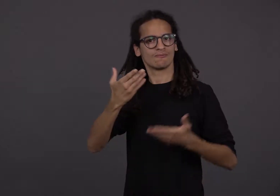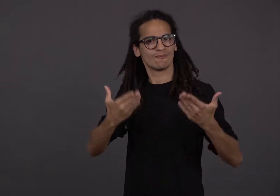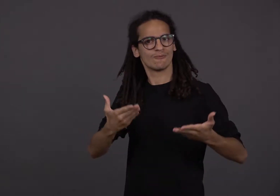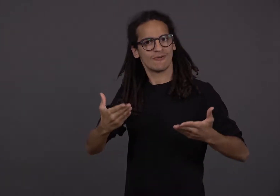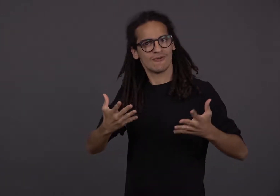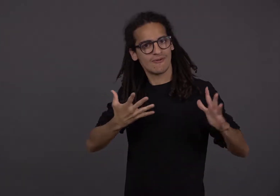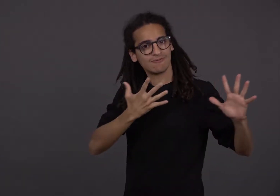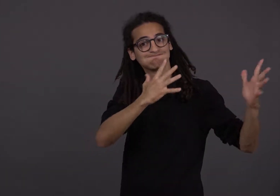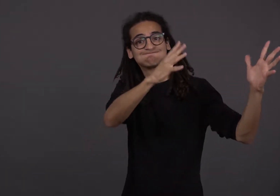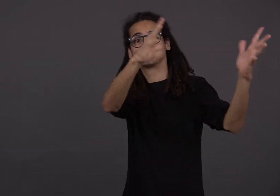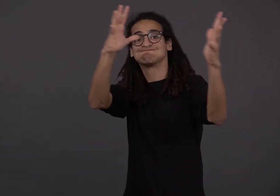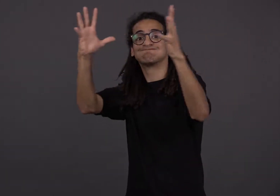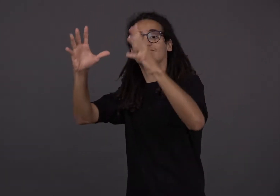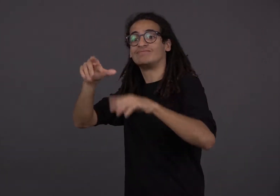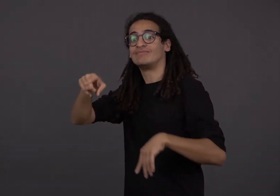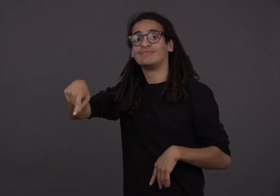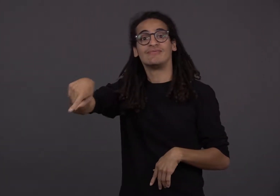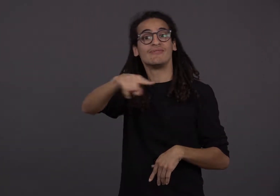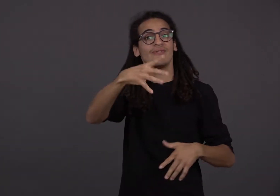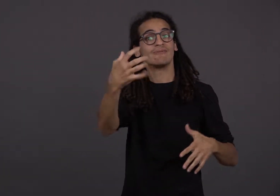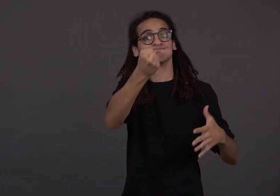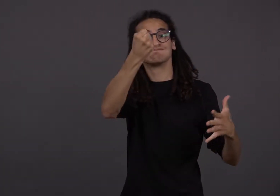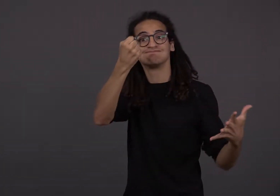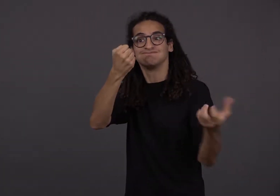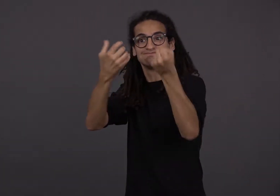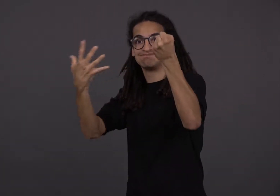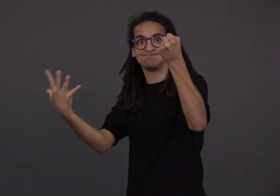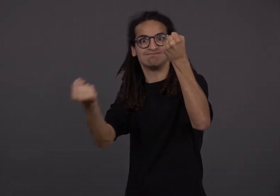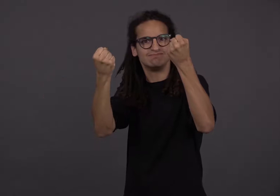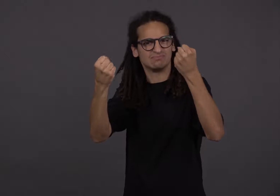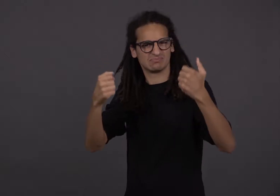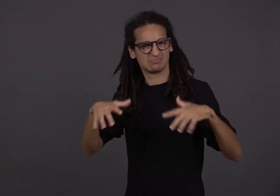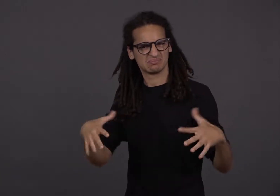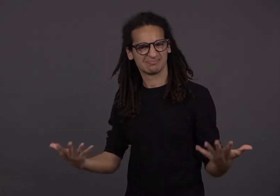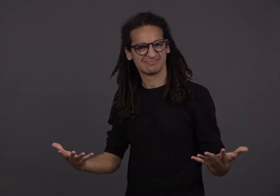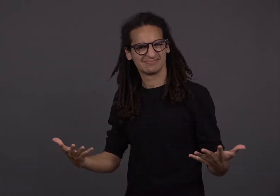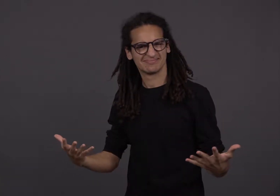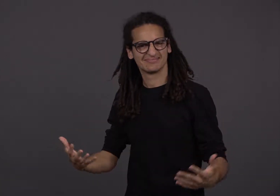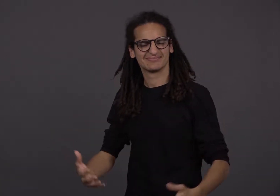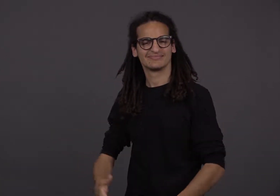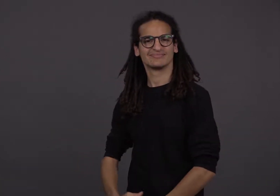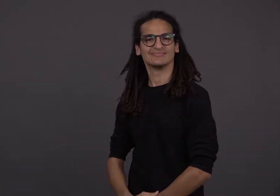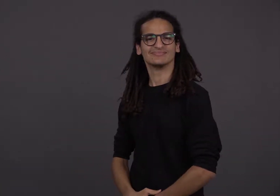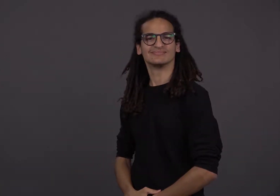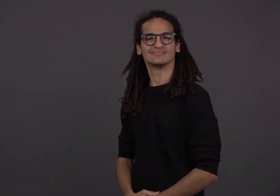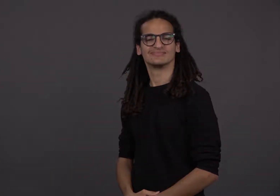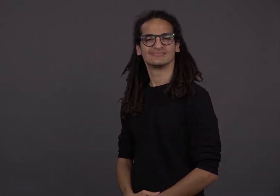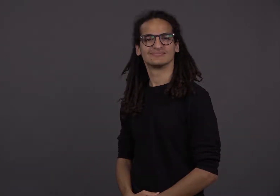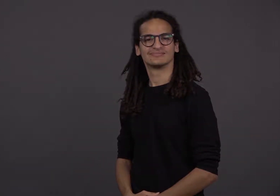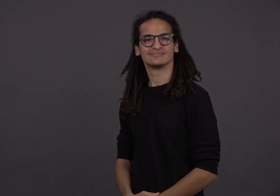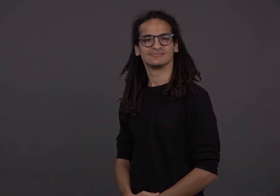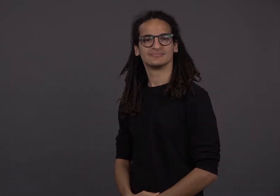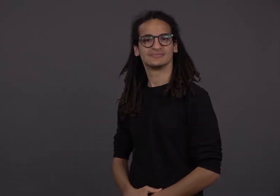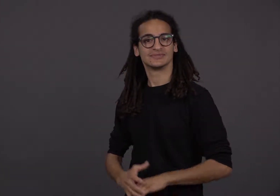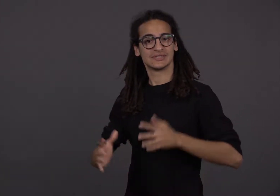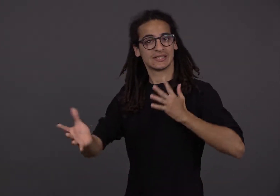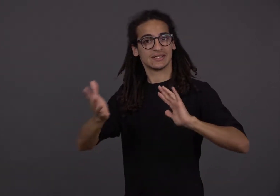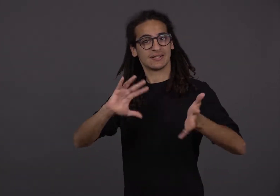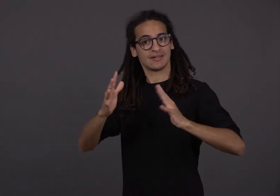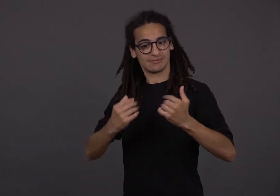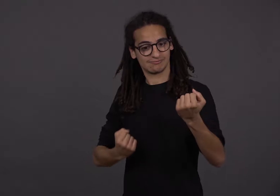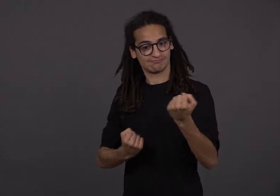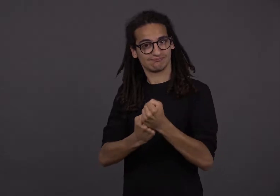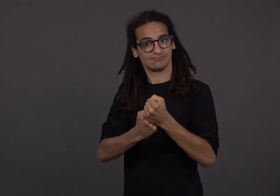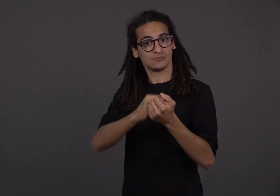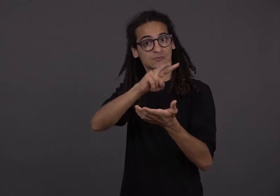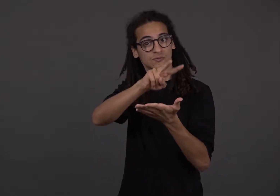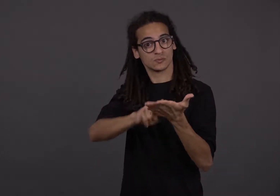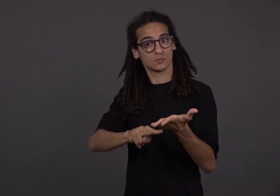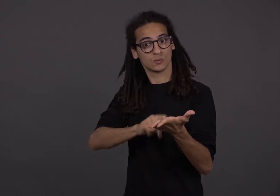today announced the winners of the first phase of Sign On For Literacy,